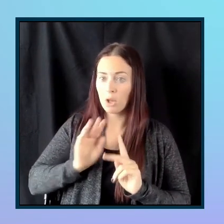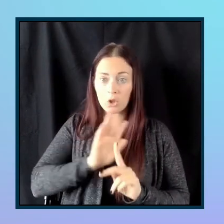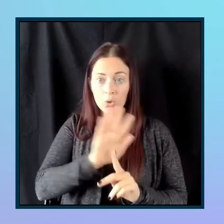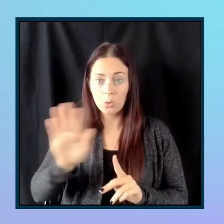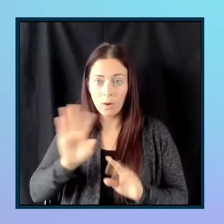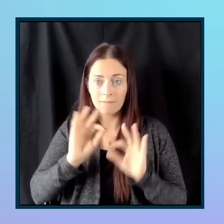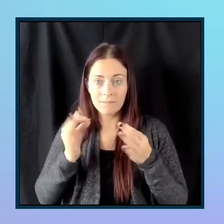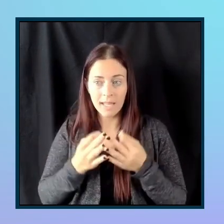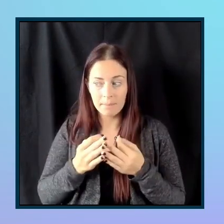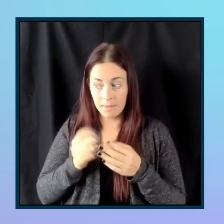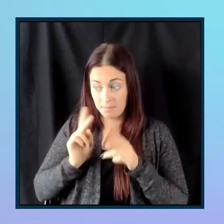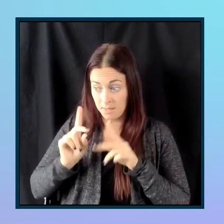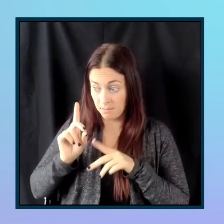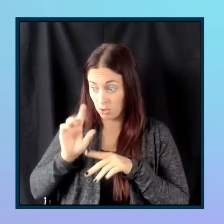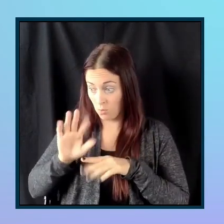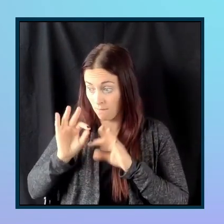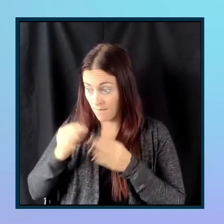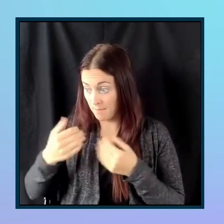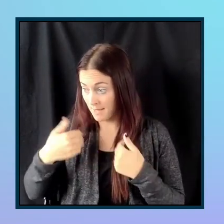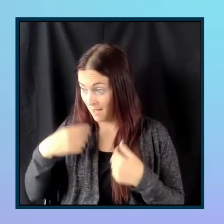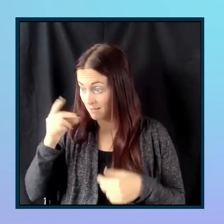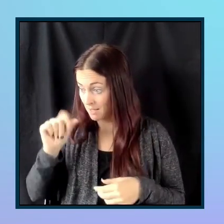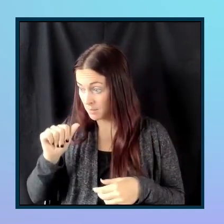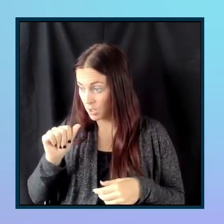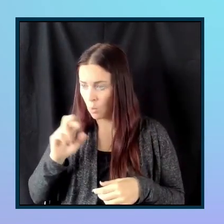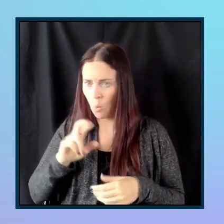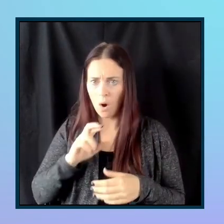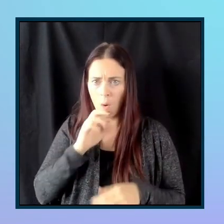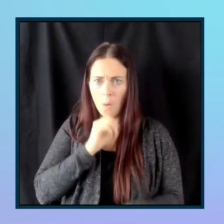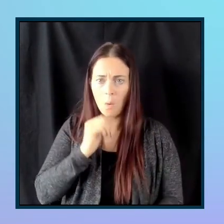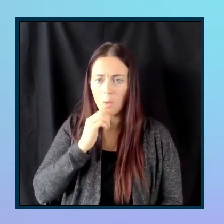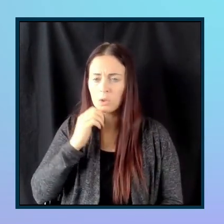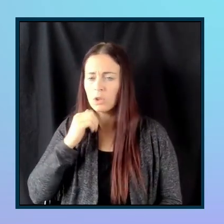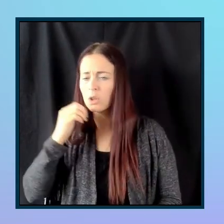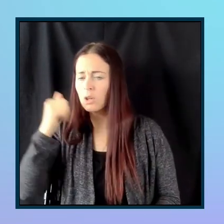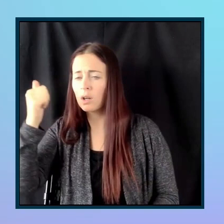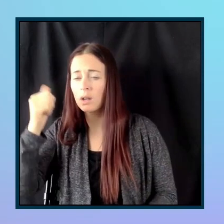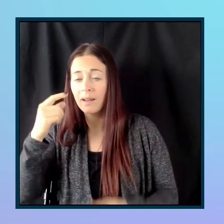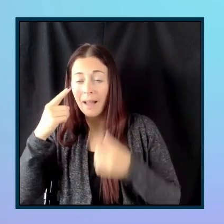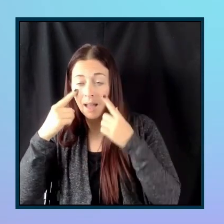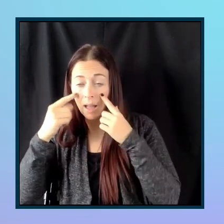if they are aging and they've lost a bit of their eyesight or a bit of their hearing,